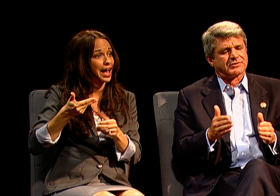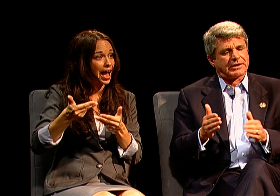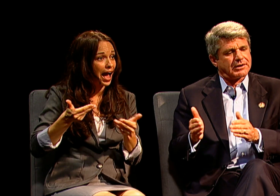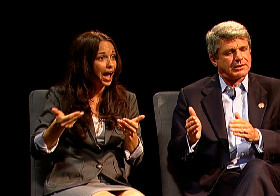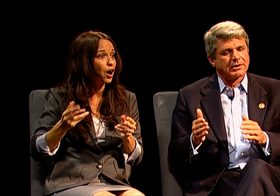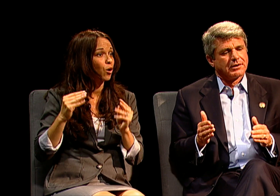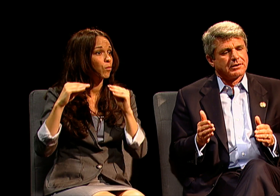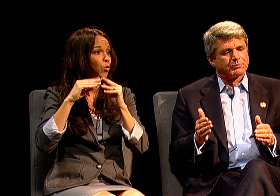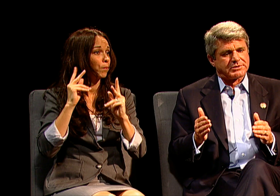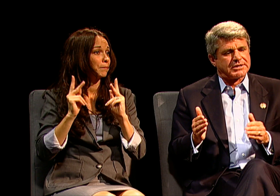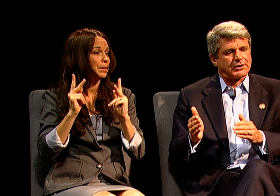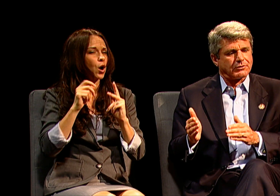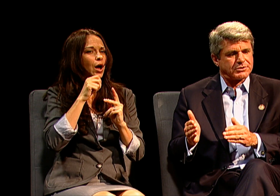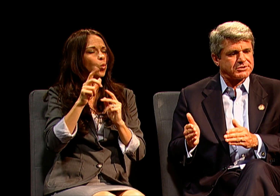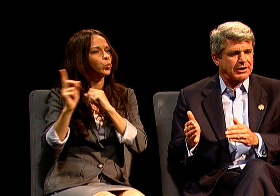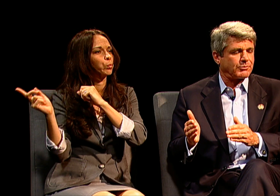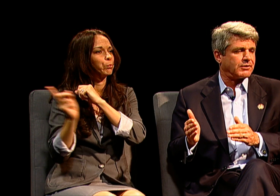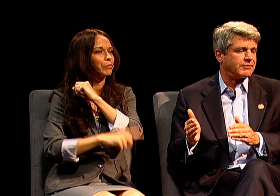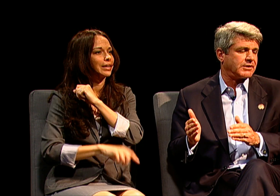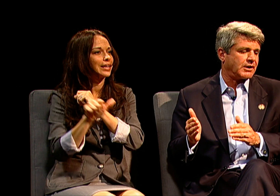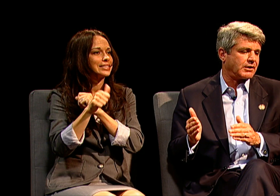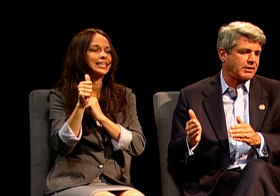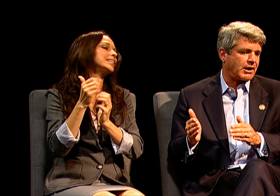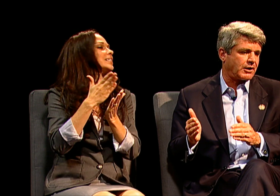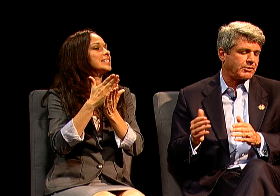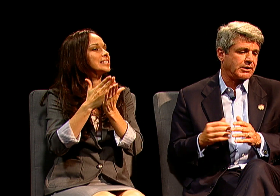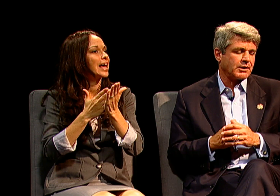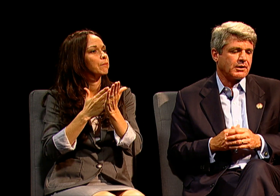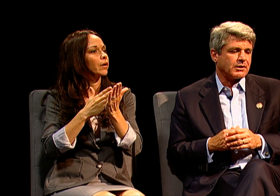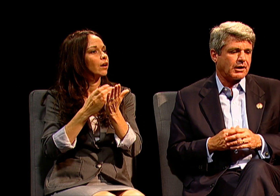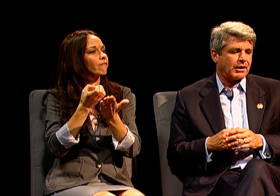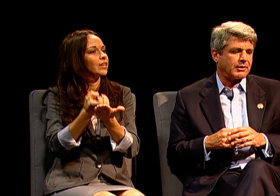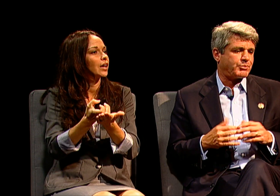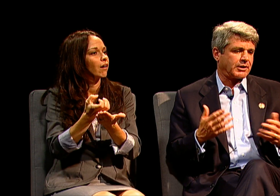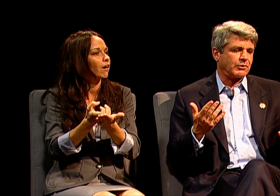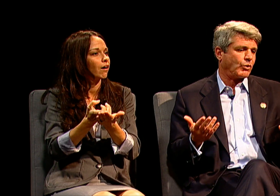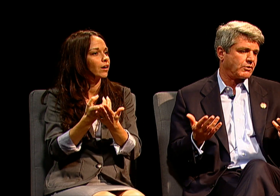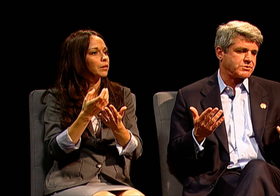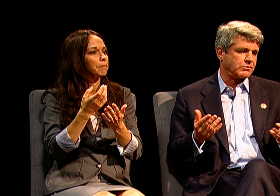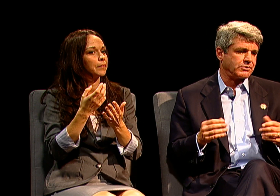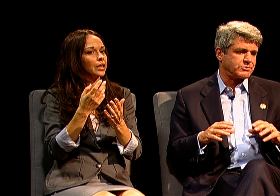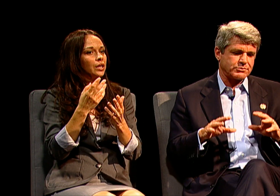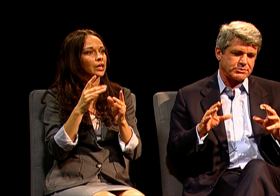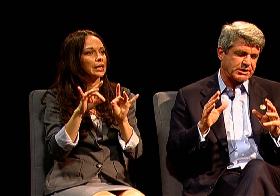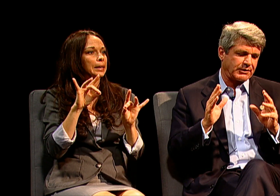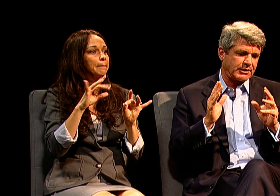ANY PARTICULAR SEGMENT OF THE ECONOMY AND PICKING WINNERS OR LOSERS AND SAYING THAT,